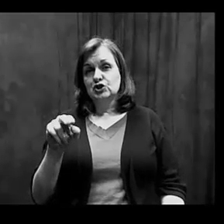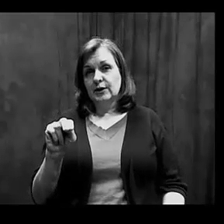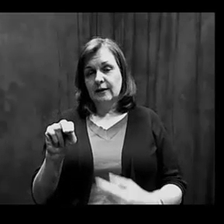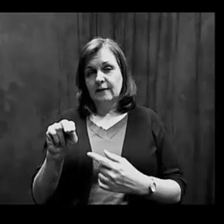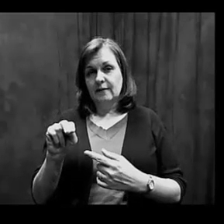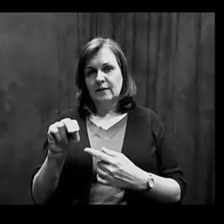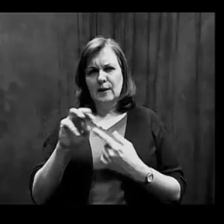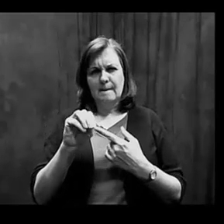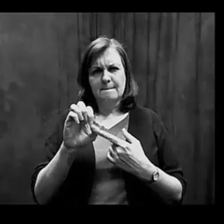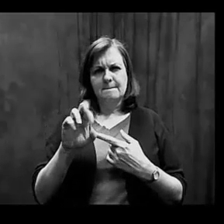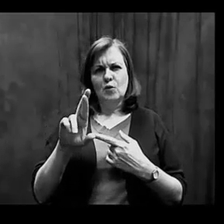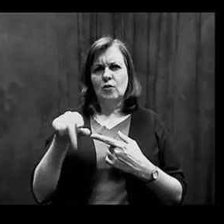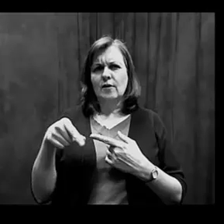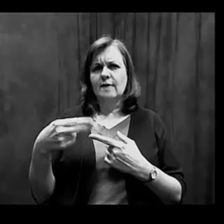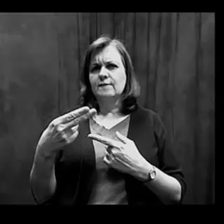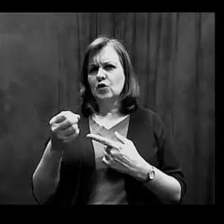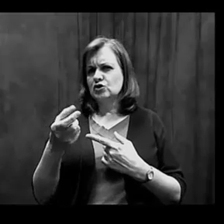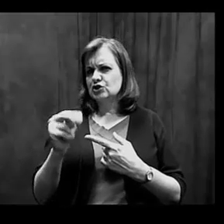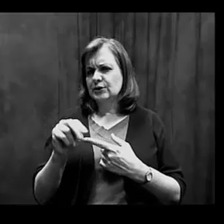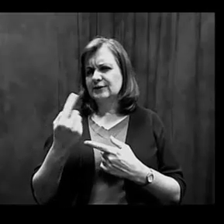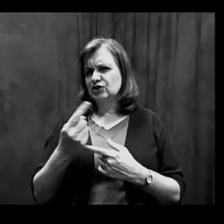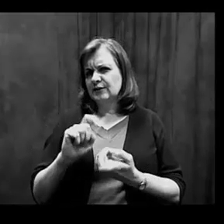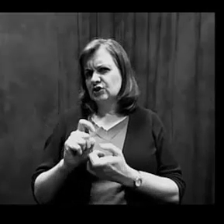and a morphogen is just a change